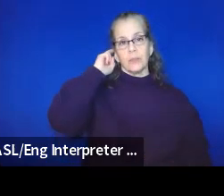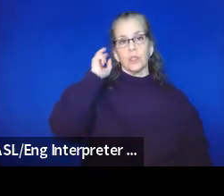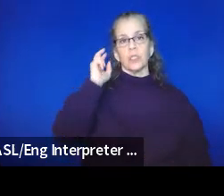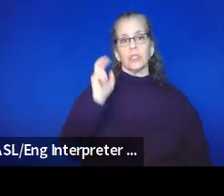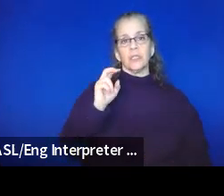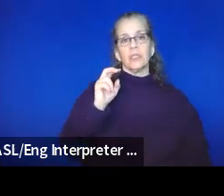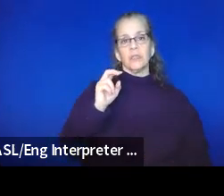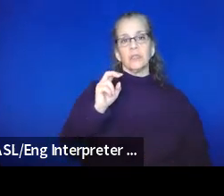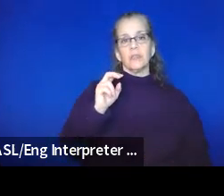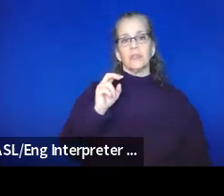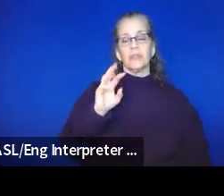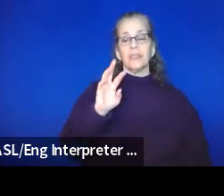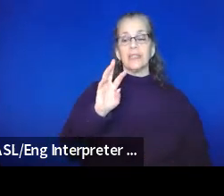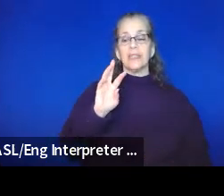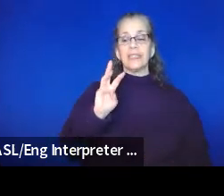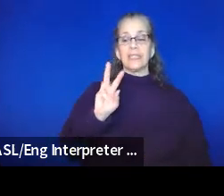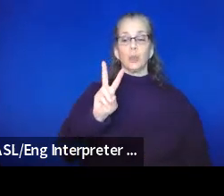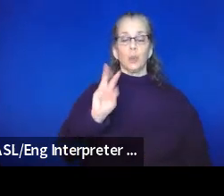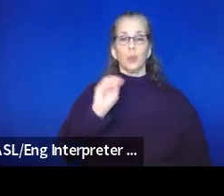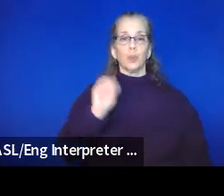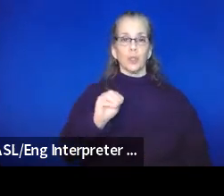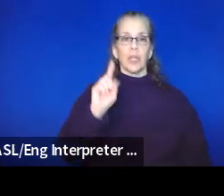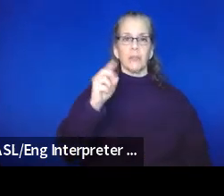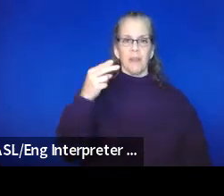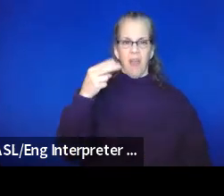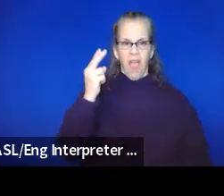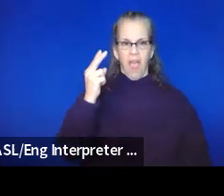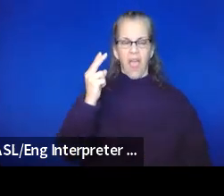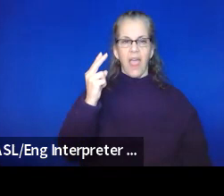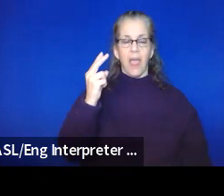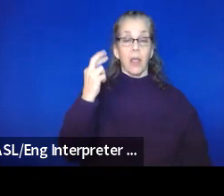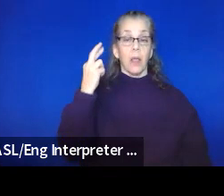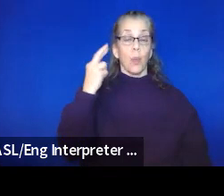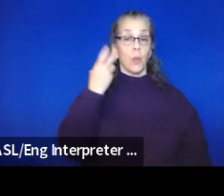bit high and the reason for that is when you get a cochlear implant, the average word recognition